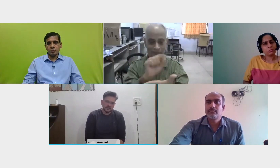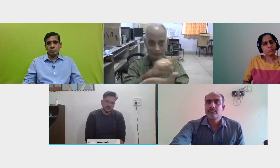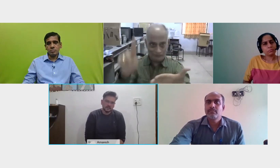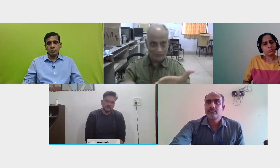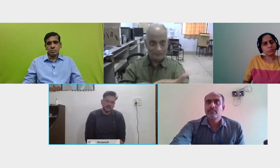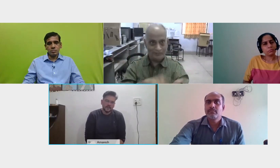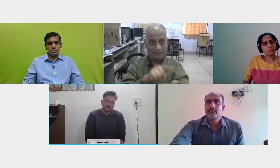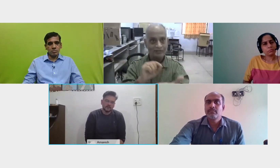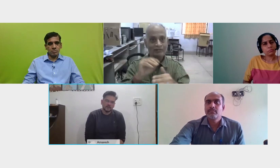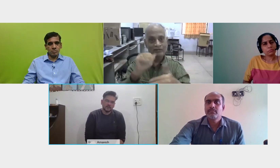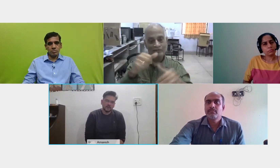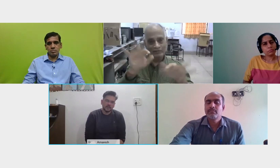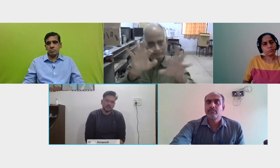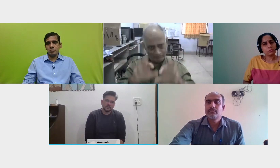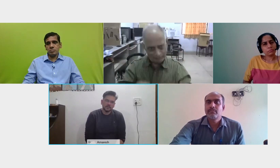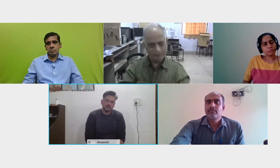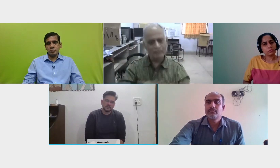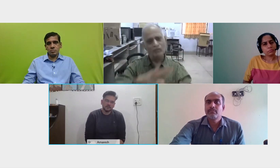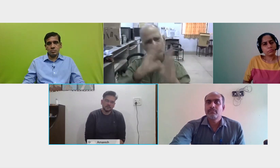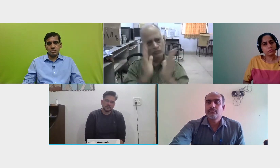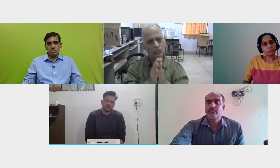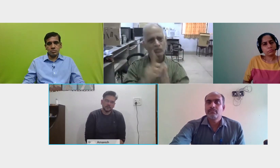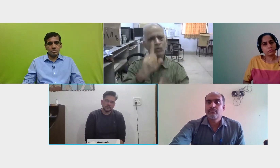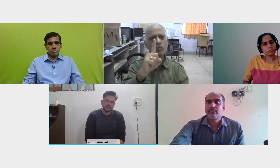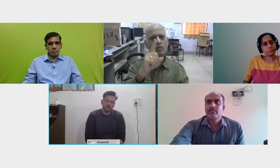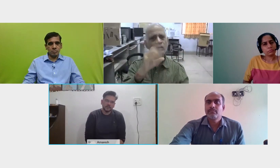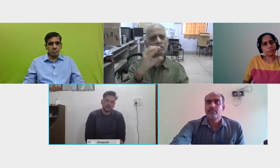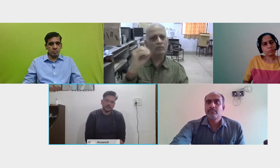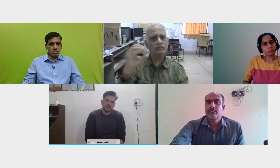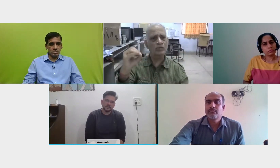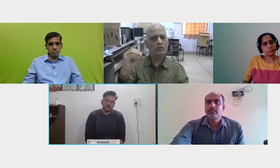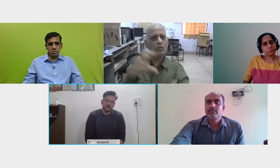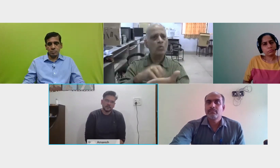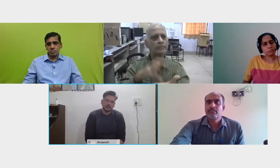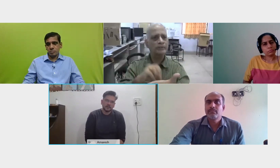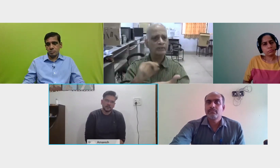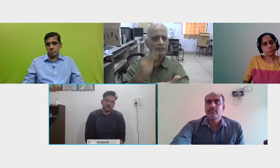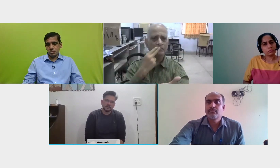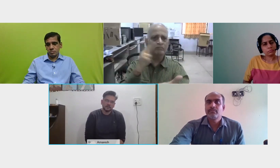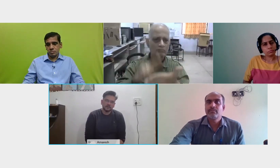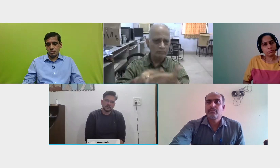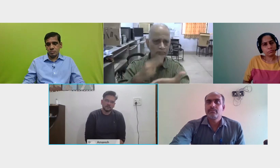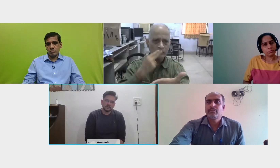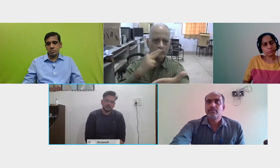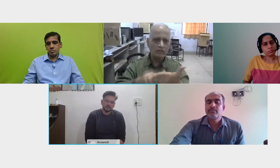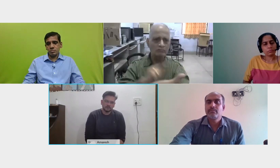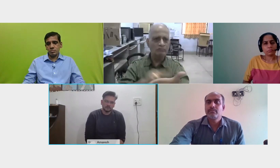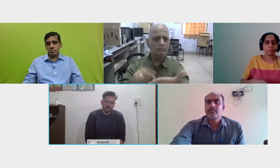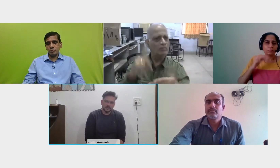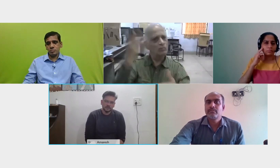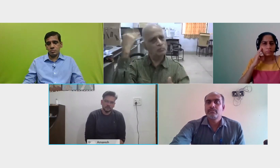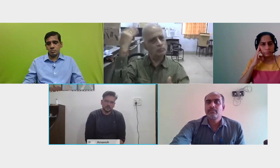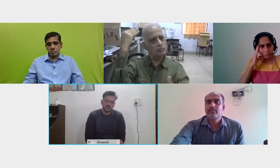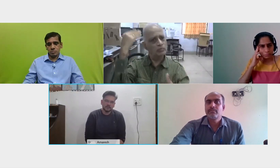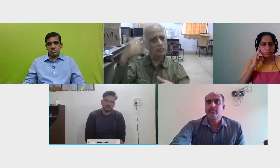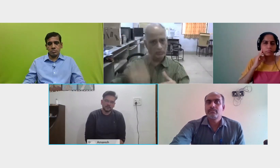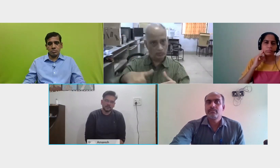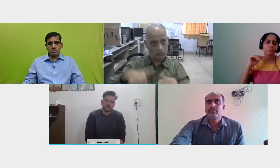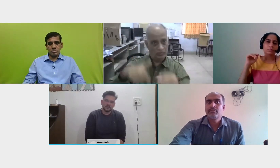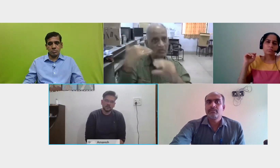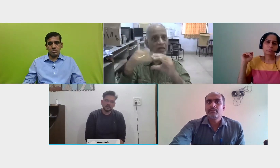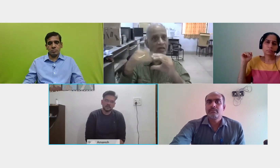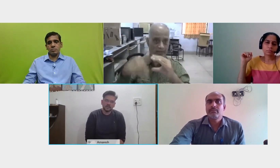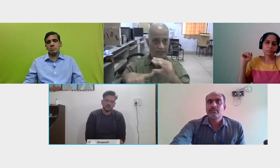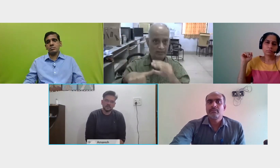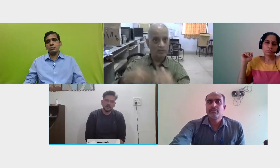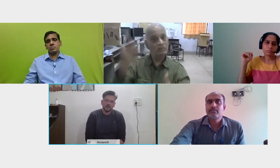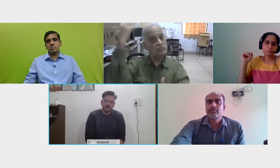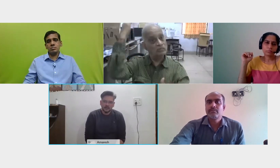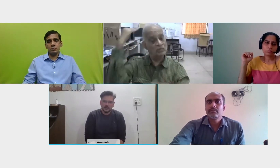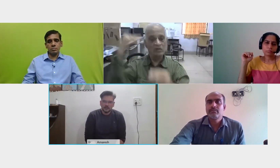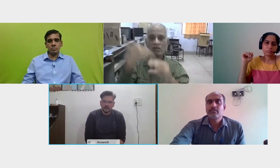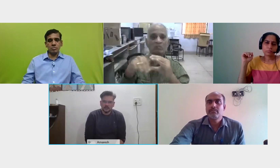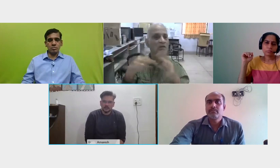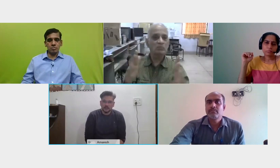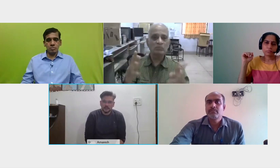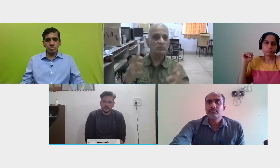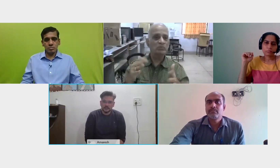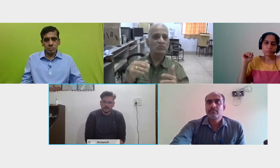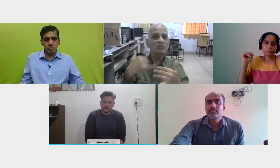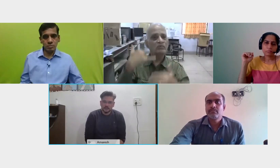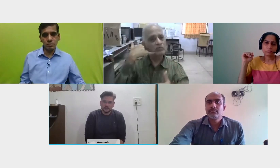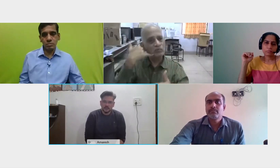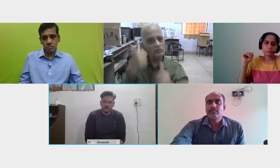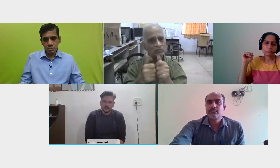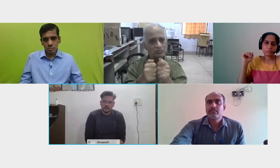classes. You know what I did was we typed up around you know we had printed around 1000